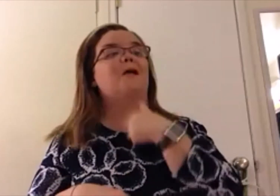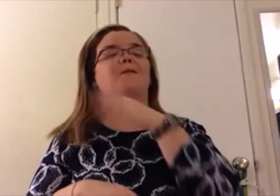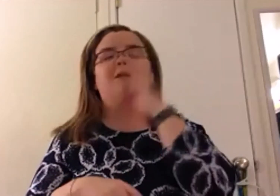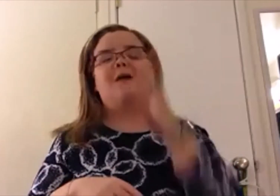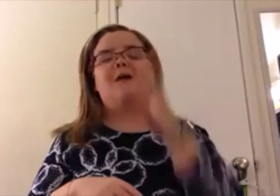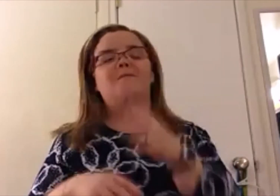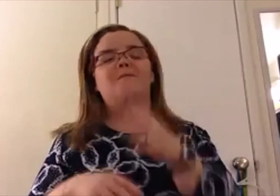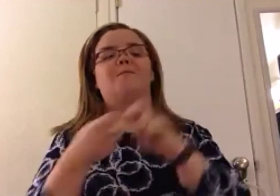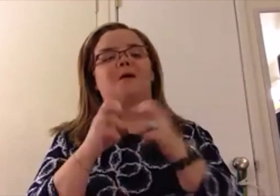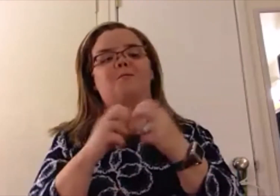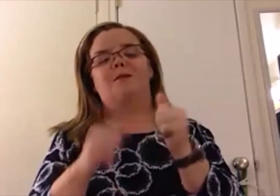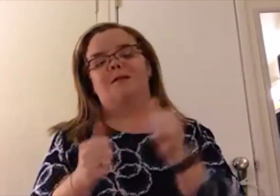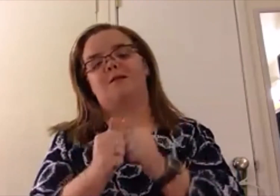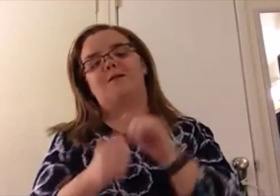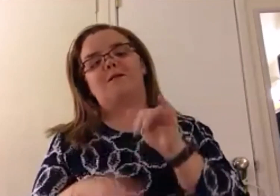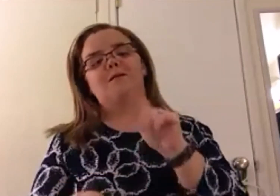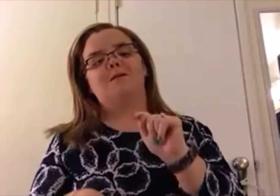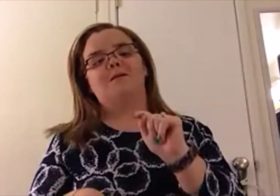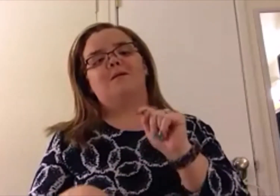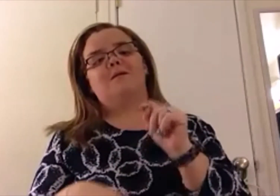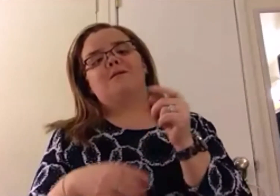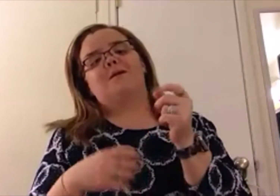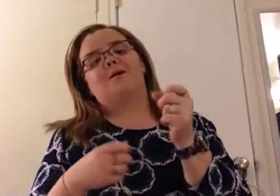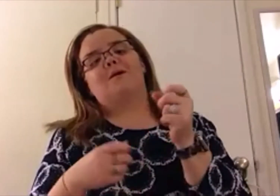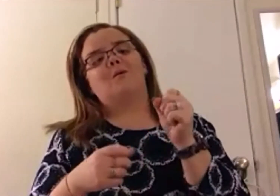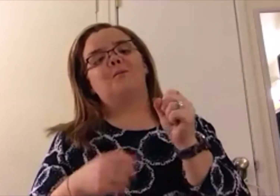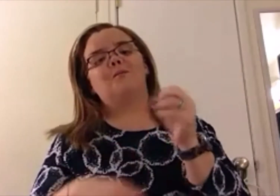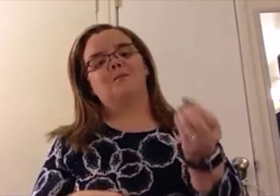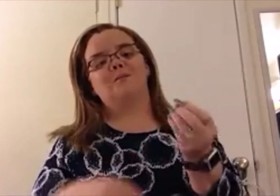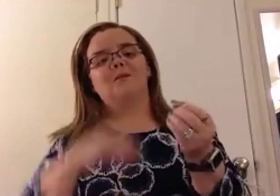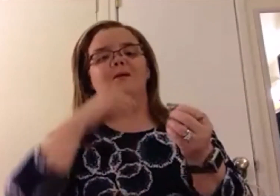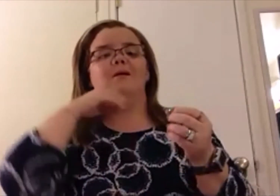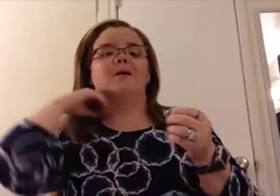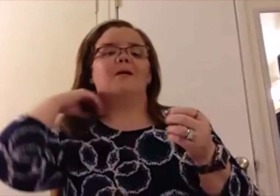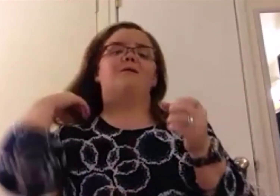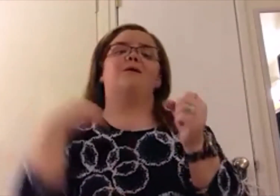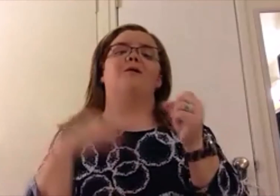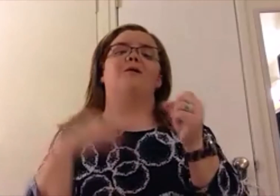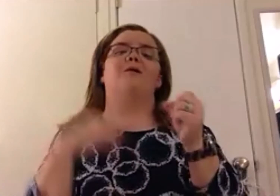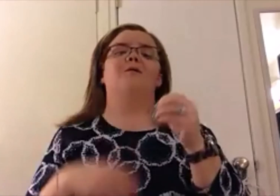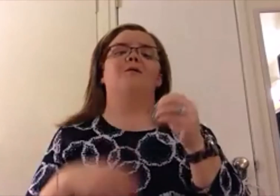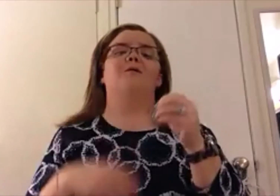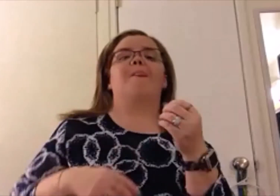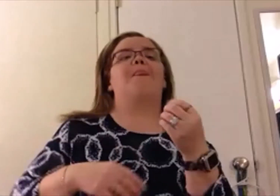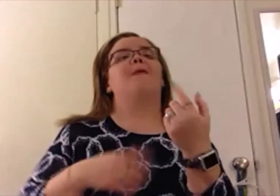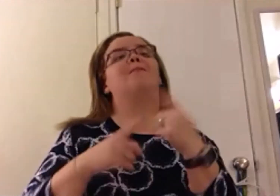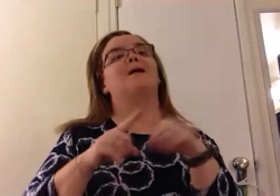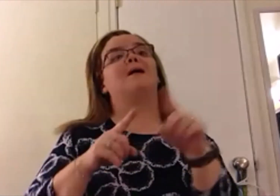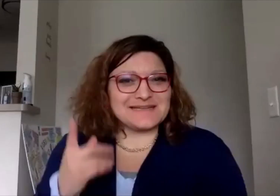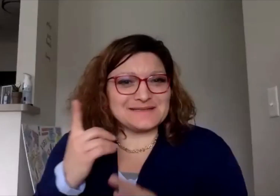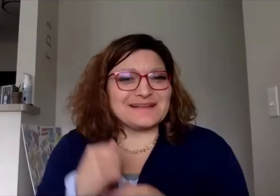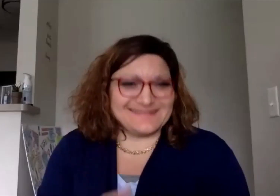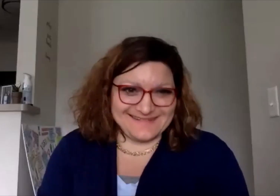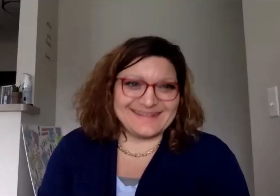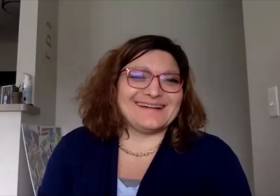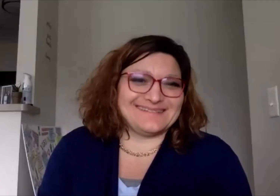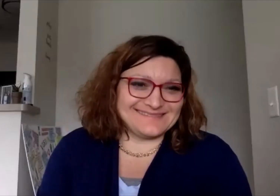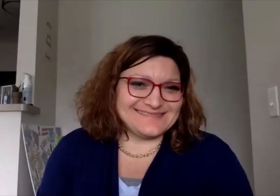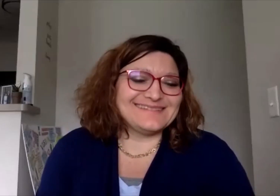never had a problem with it so so.